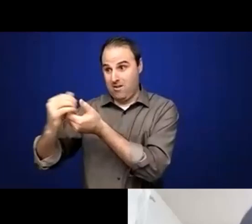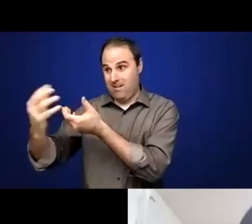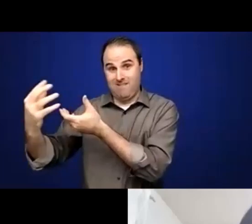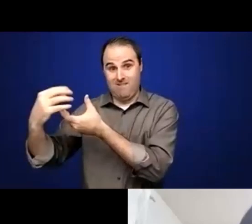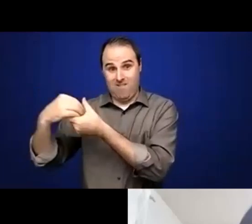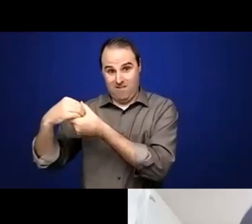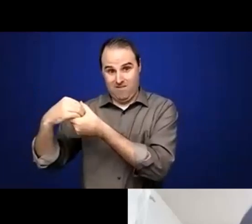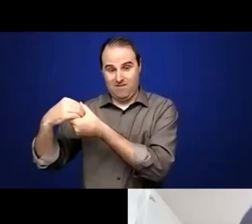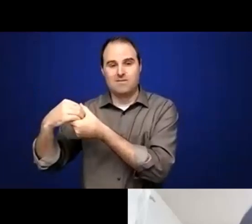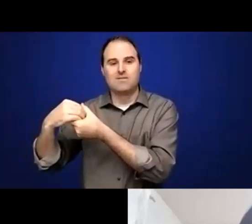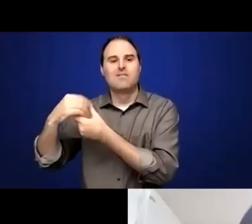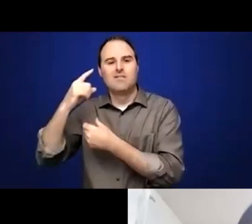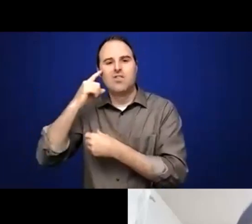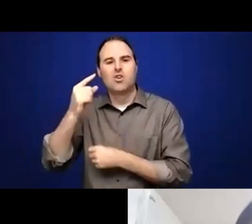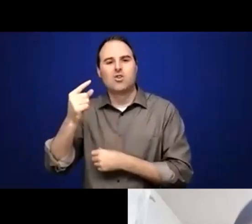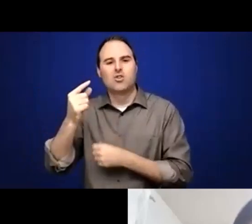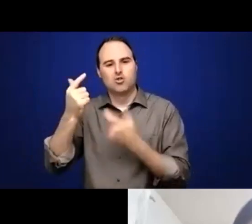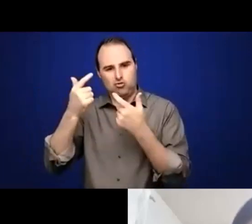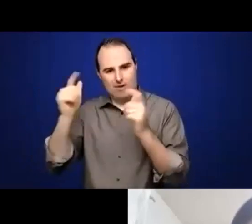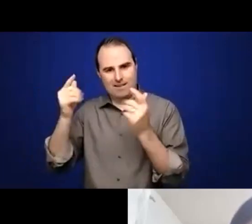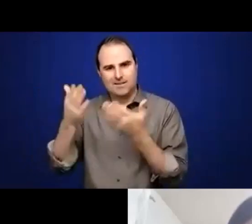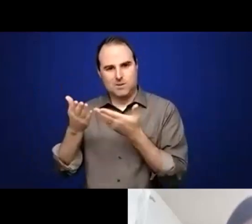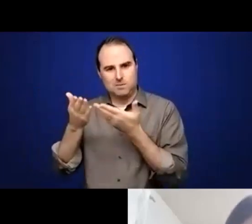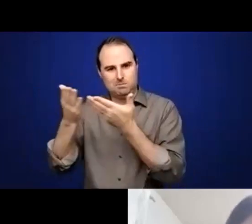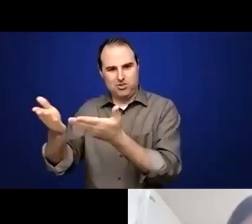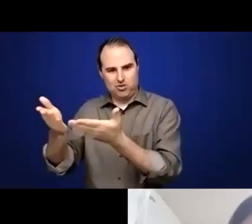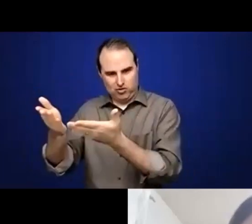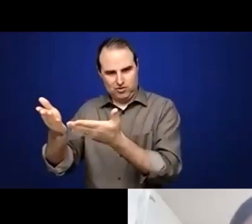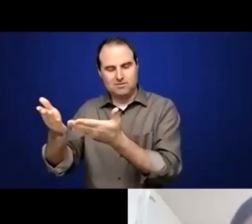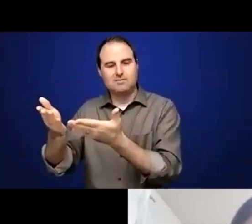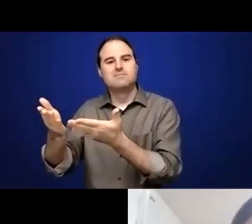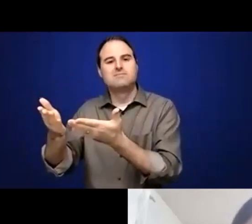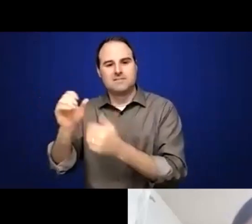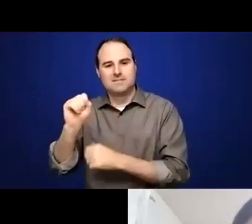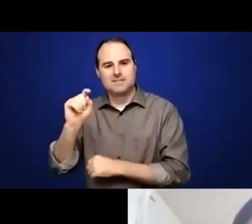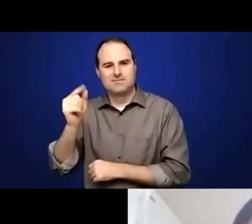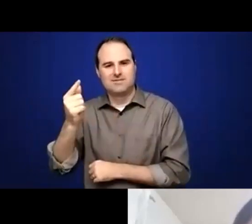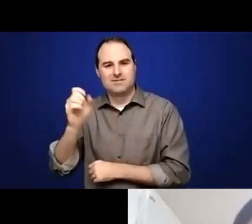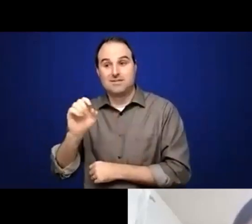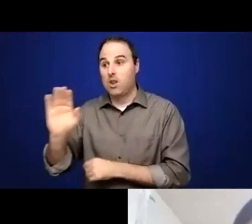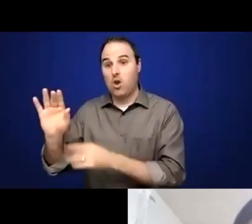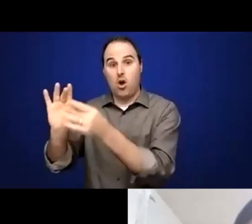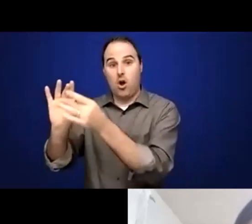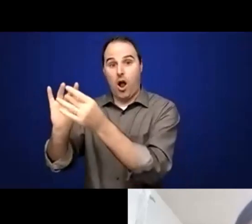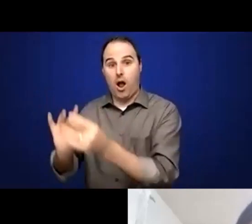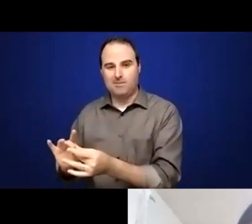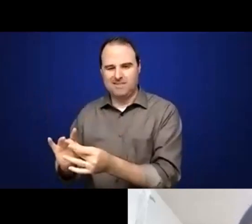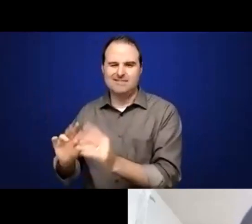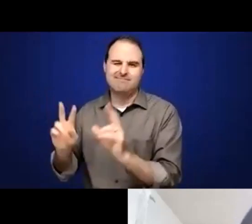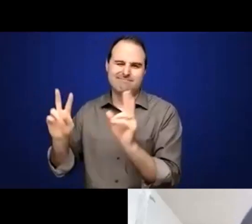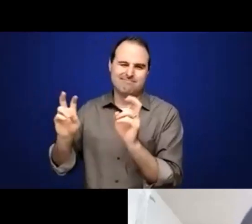their contributions were laid out mostly as in-kind. So whatever amount of time that they